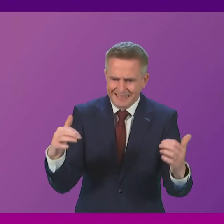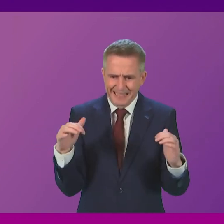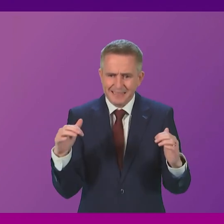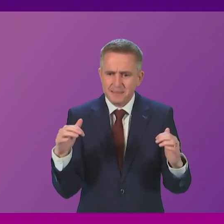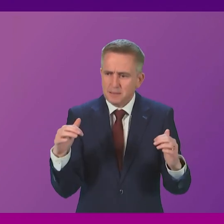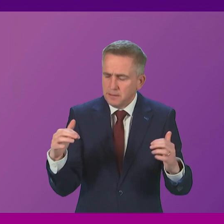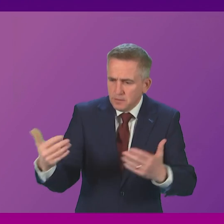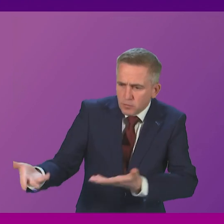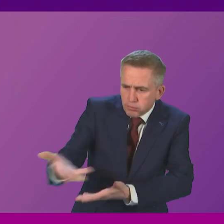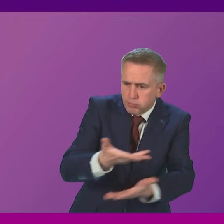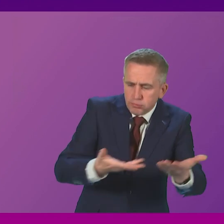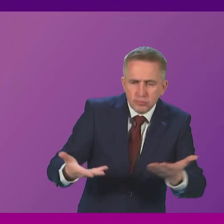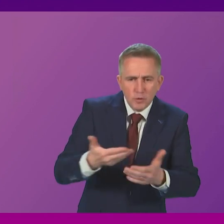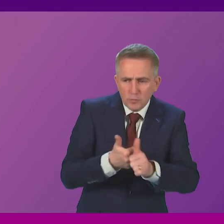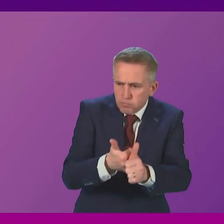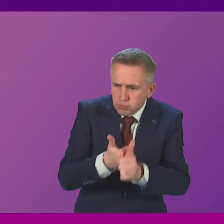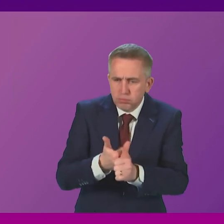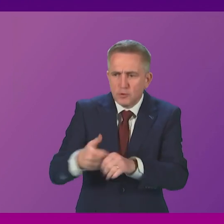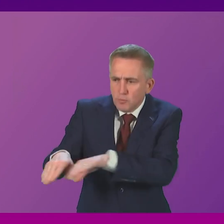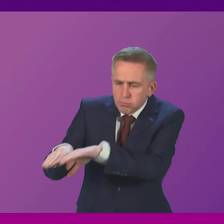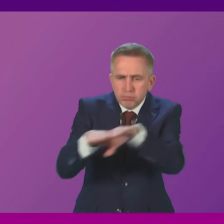to build consensus across the chamber.